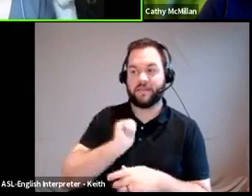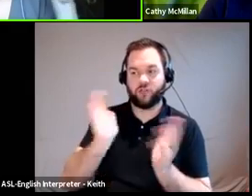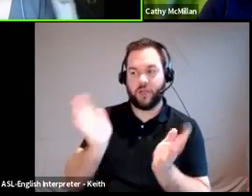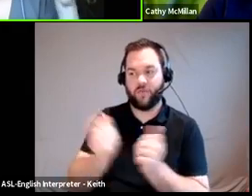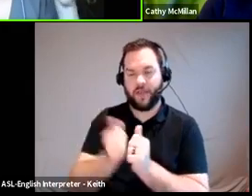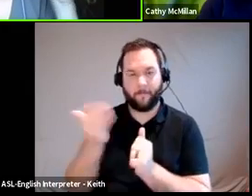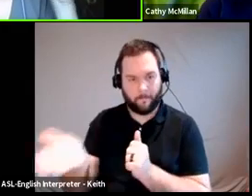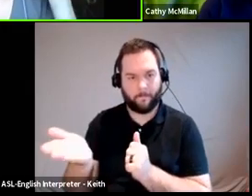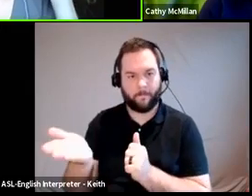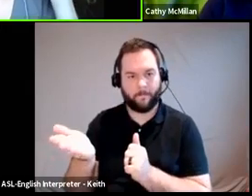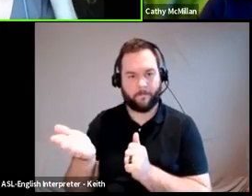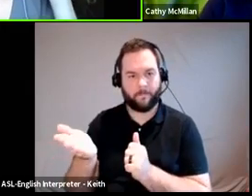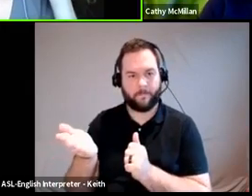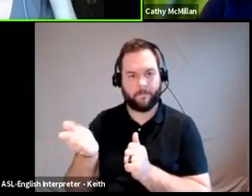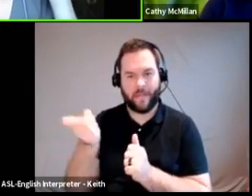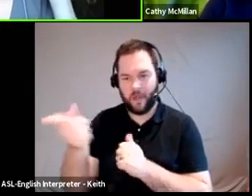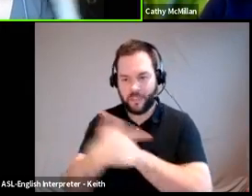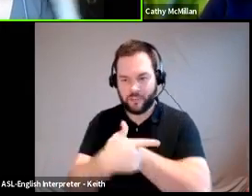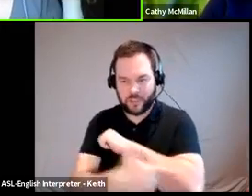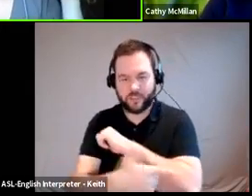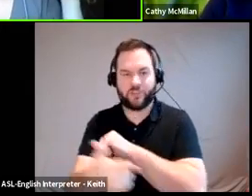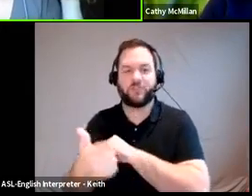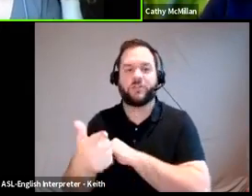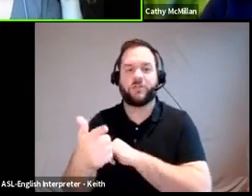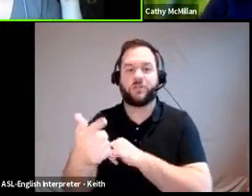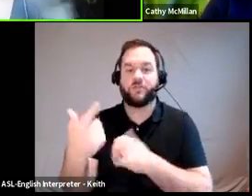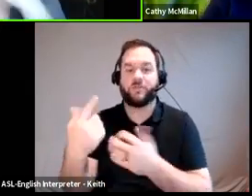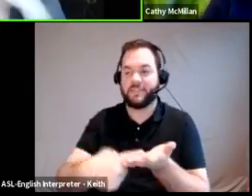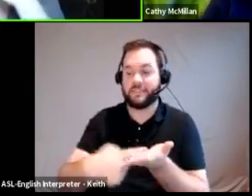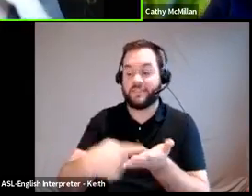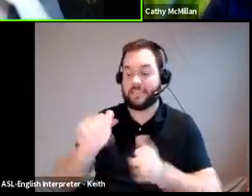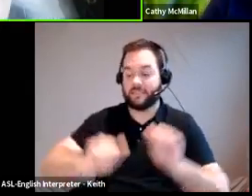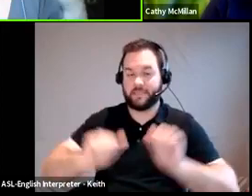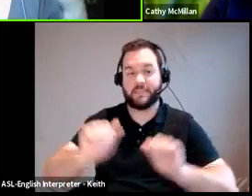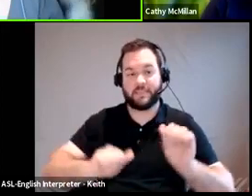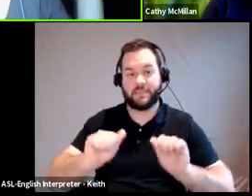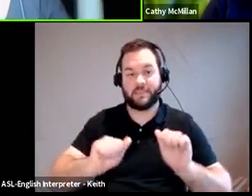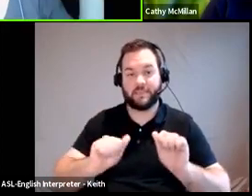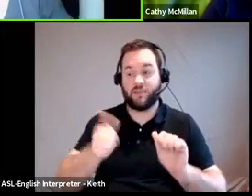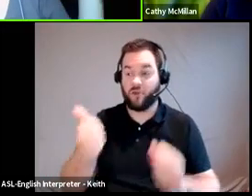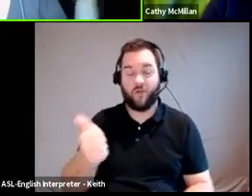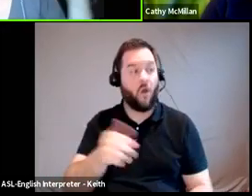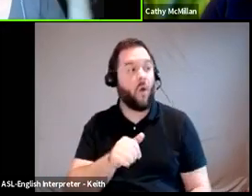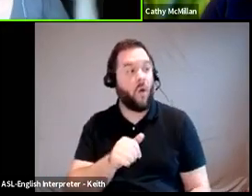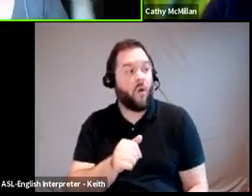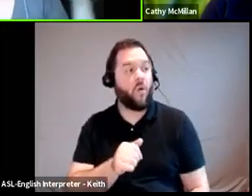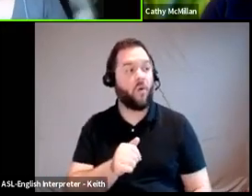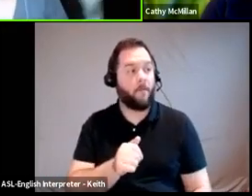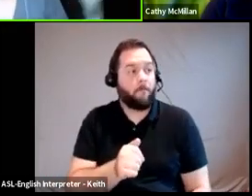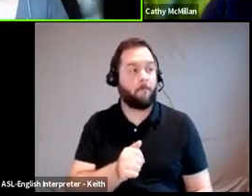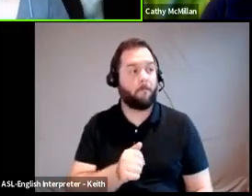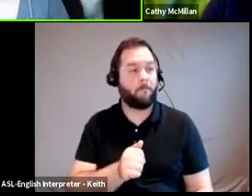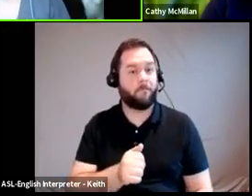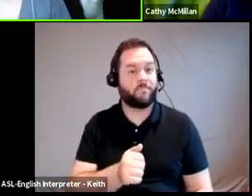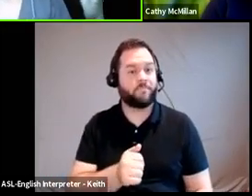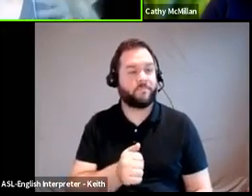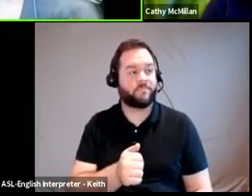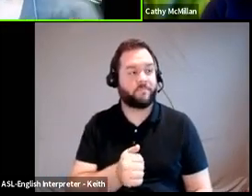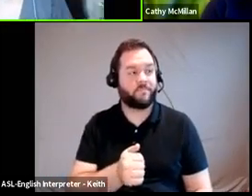minister Whiteside the other day. ay at the legislature for at the legislature for our day We were talking about assessments We were talking about assessments, and she she's like